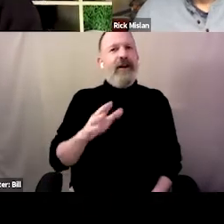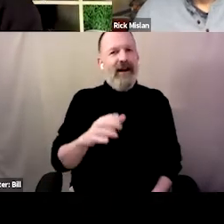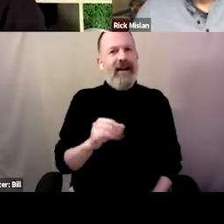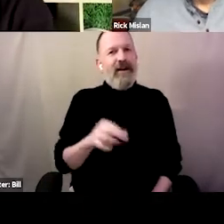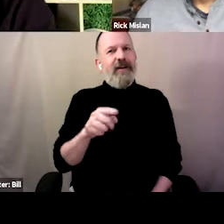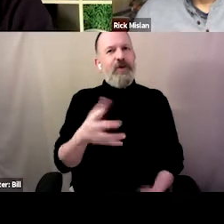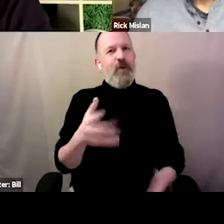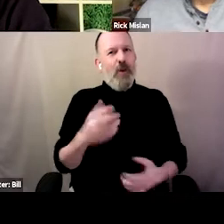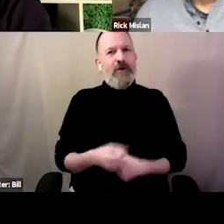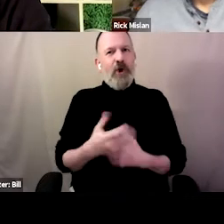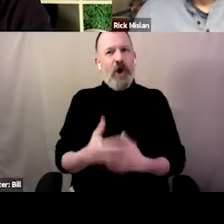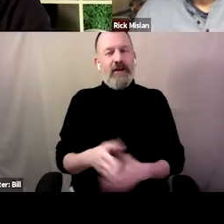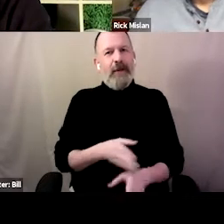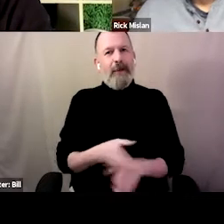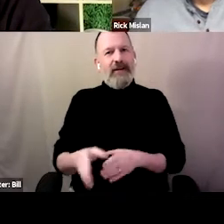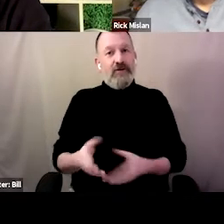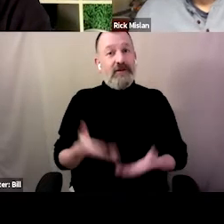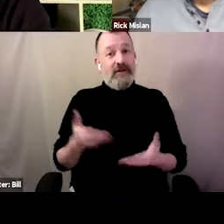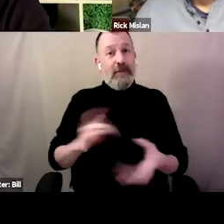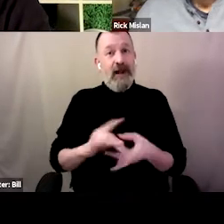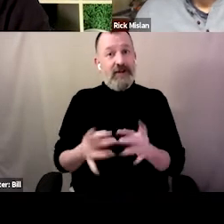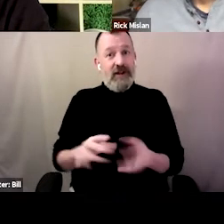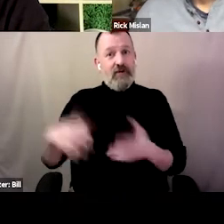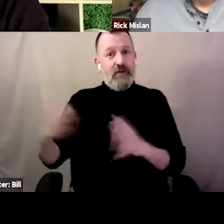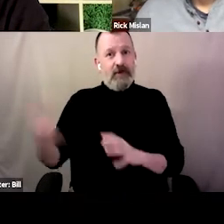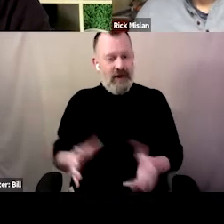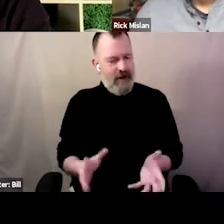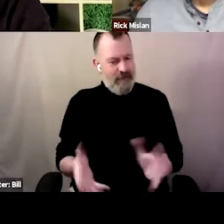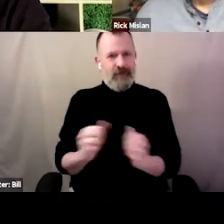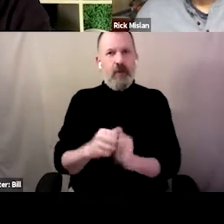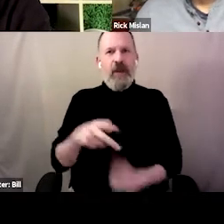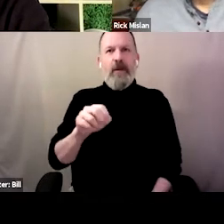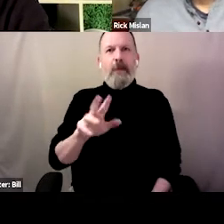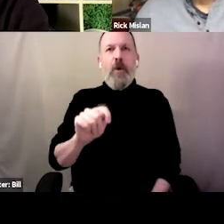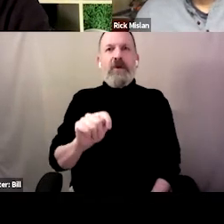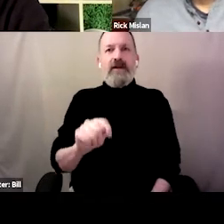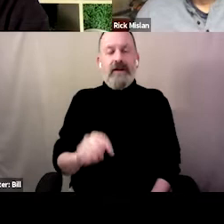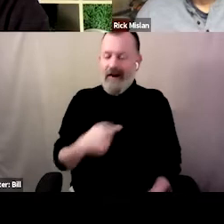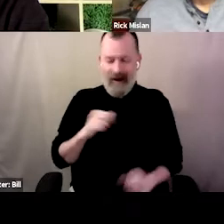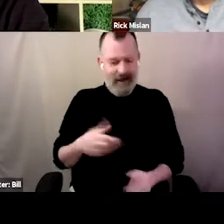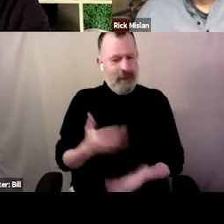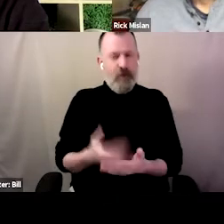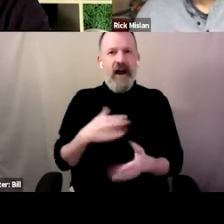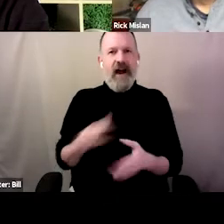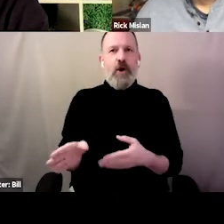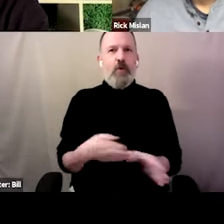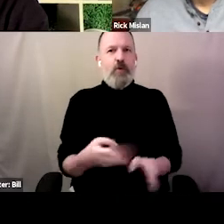supply chain disruption. Don't mess with the port. CalebBarlow: And say, hey, I can prove that I can reroute a container in the portal. Long Beach